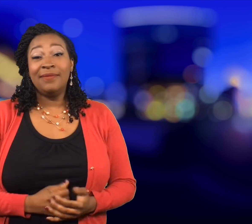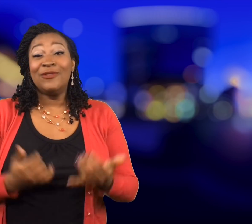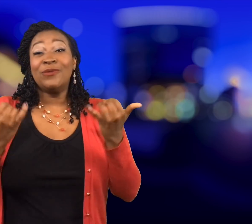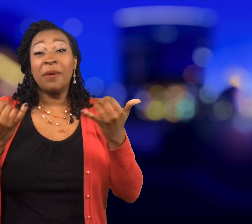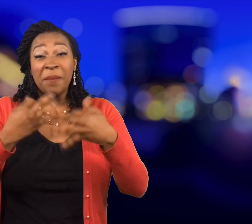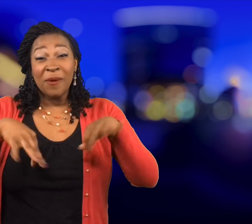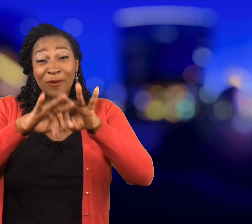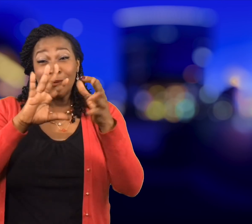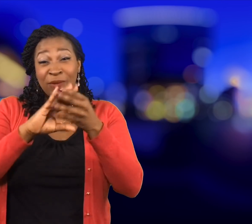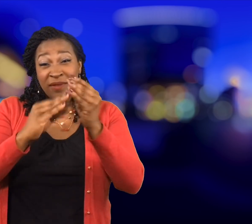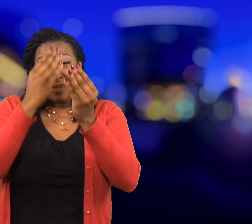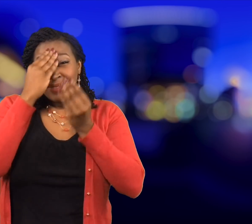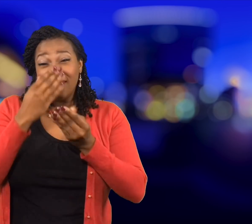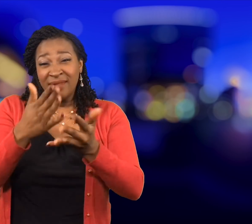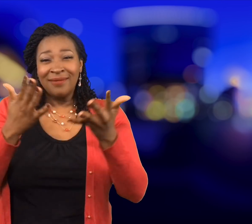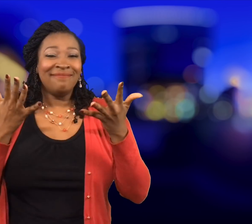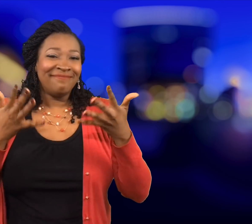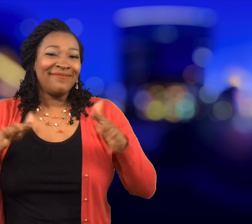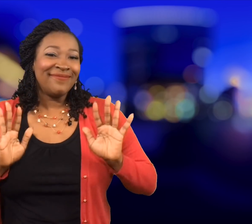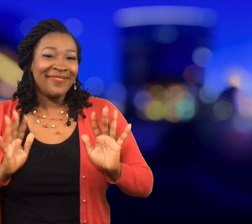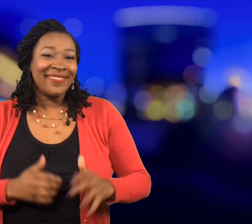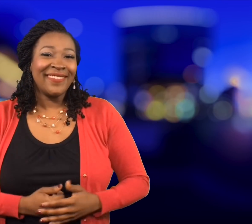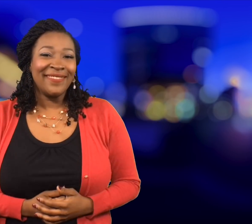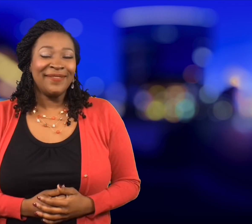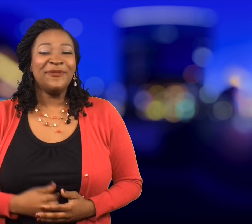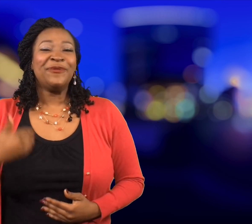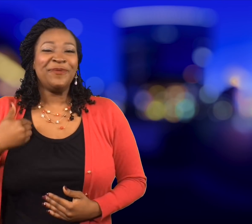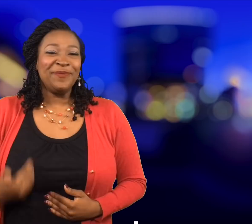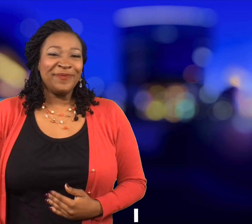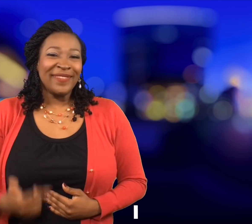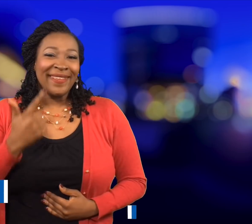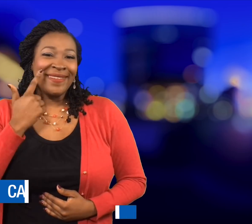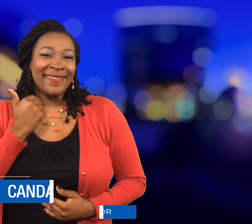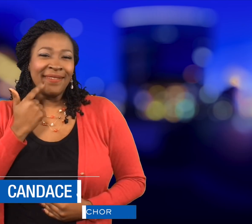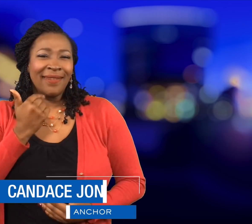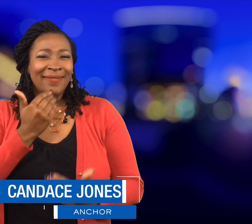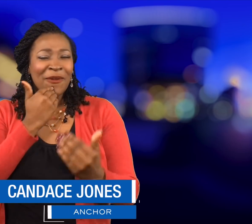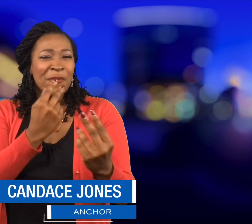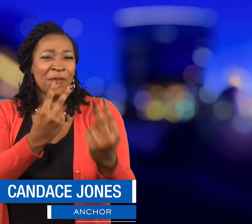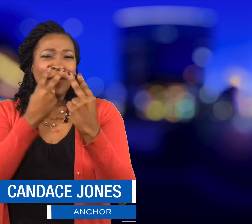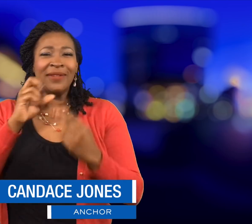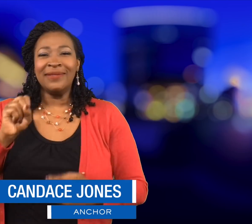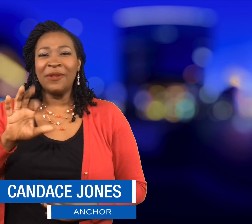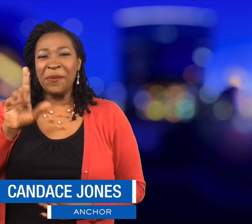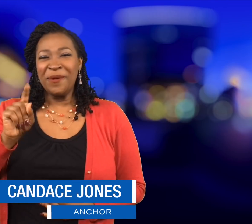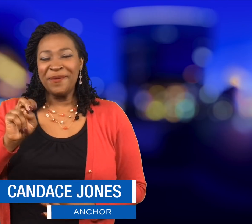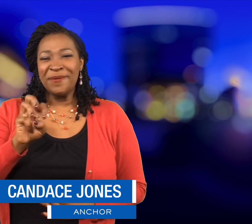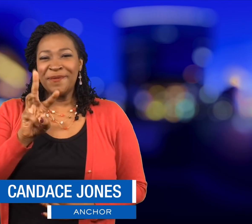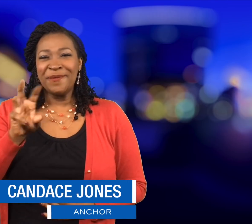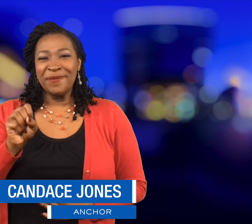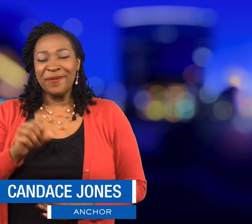And those are your top stories for today. I'm Candace Jones. Thank you for watching Sign1News.